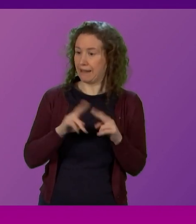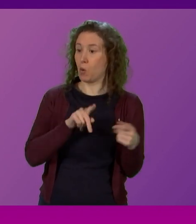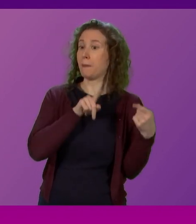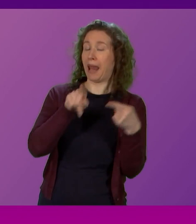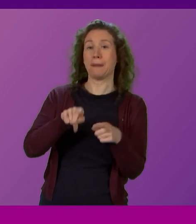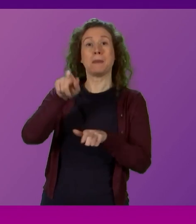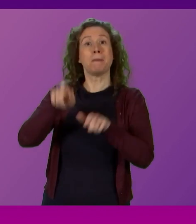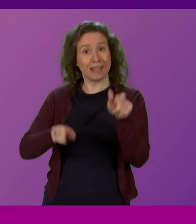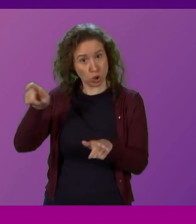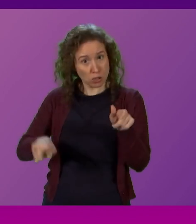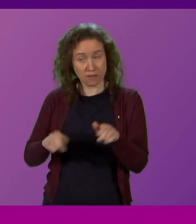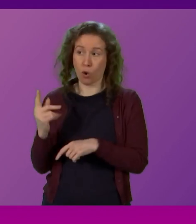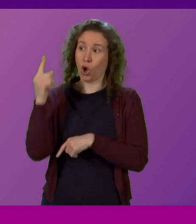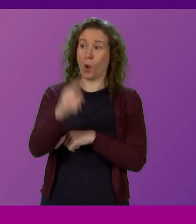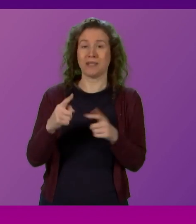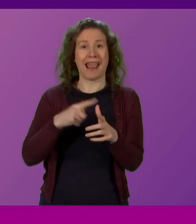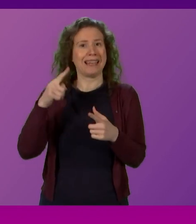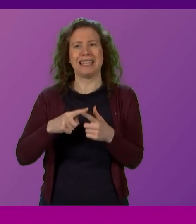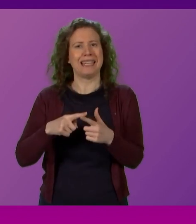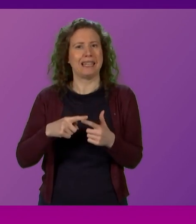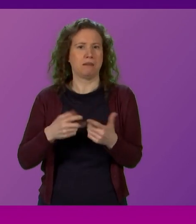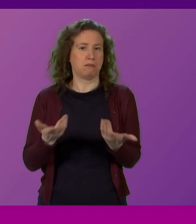We have analysed the figures, and Dr Peel is spot on.